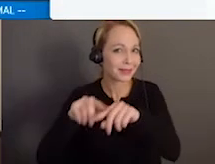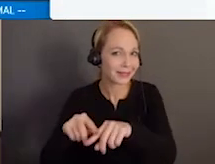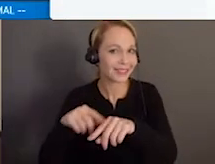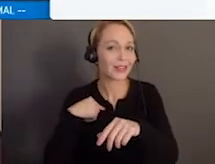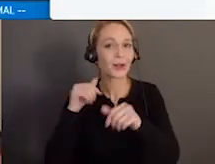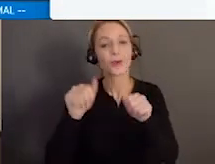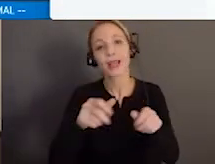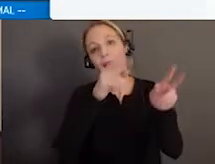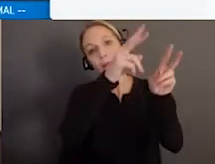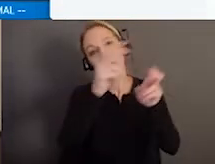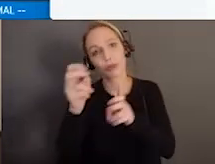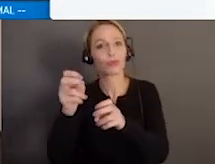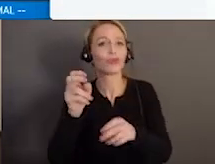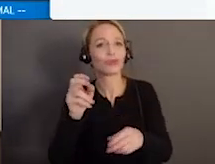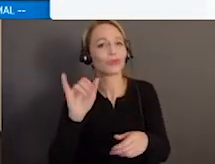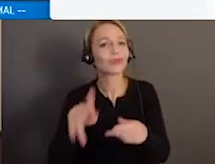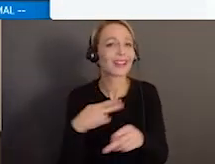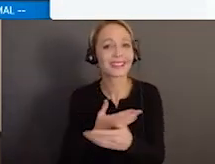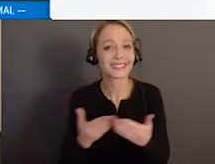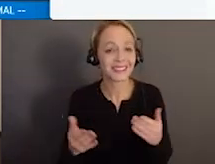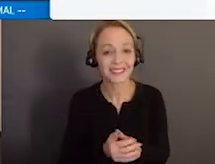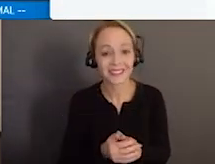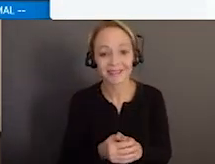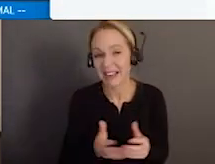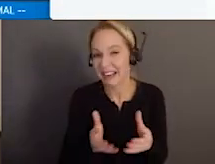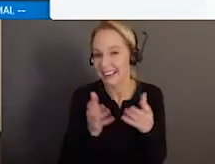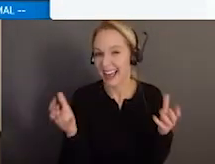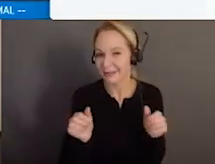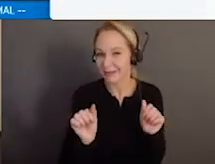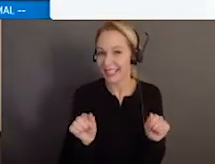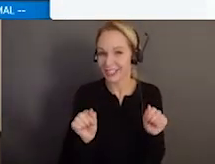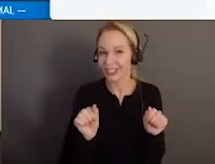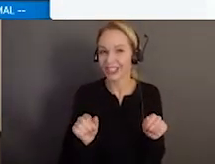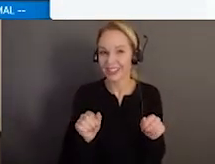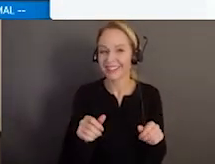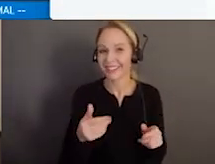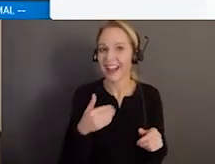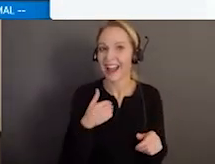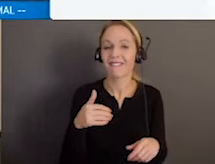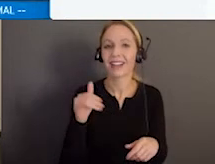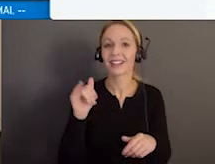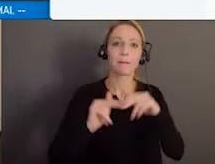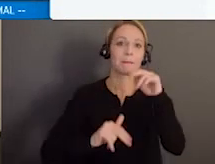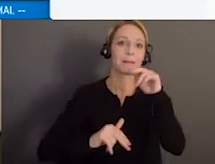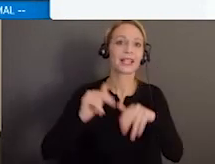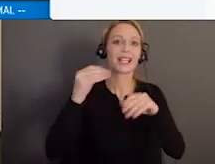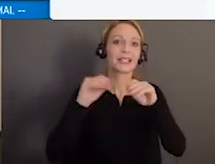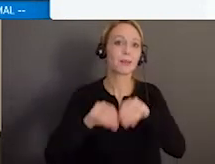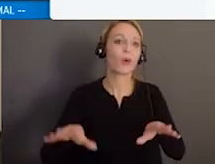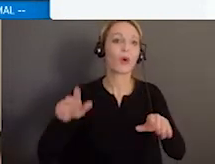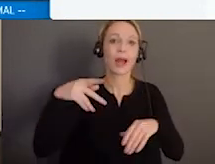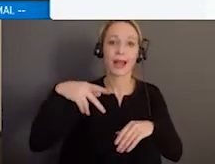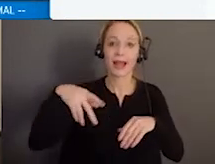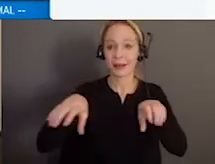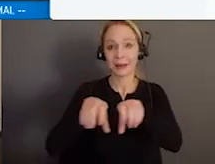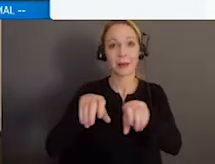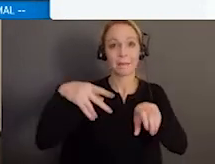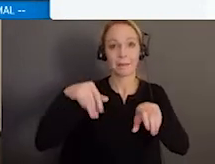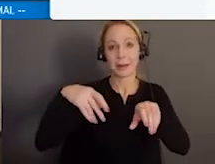FUNCTIONS CAN SUPPORT MDM DEPENDENCIES. A LOT OF POTENTIAL HAVING A BUILD AND DEPLOY PIPELINE